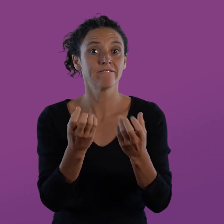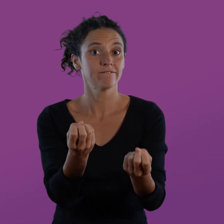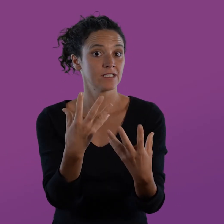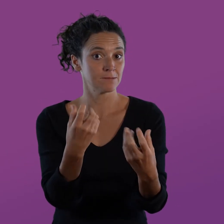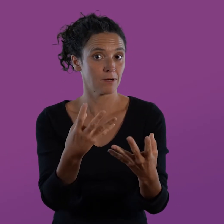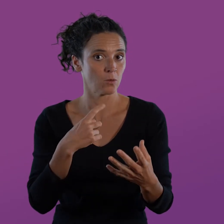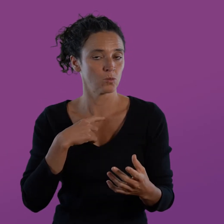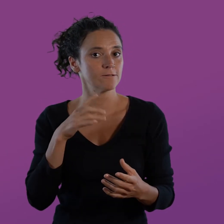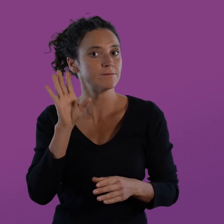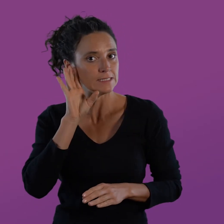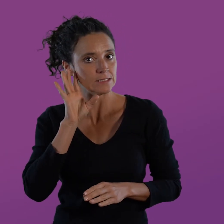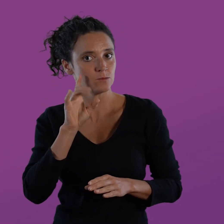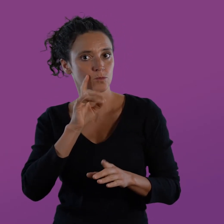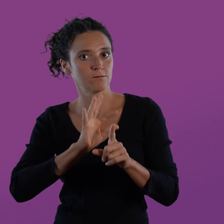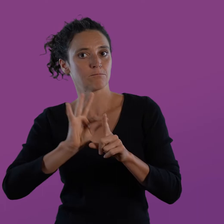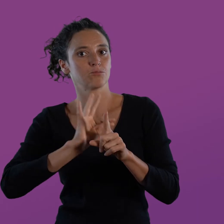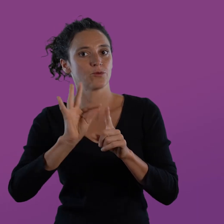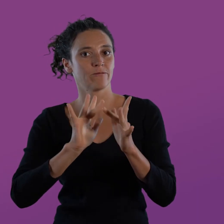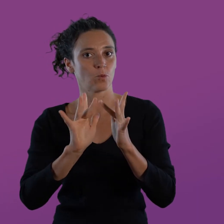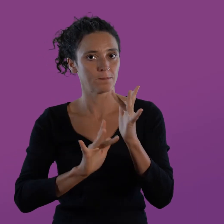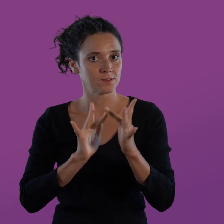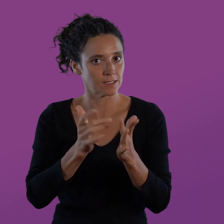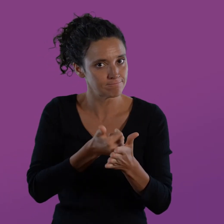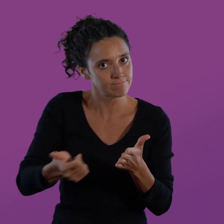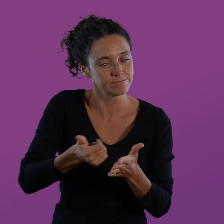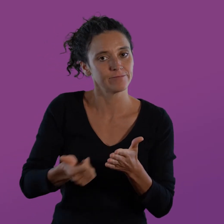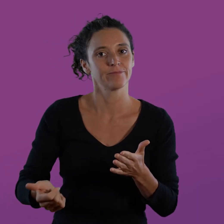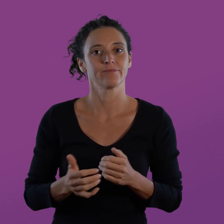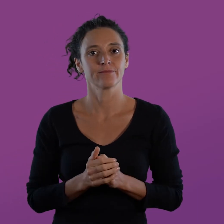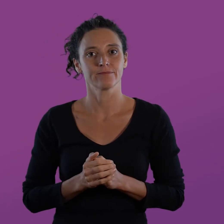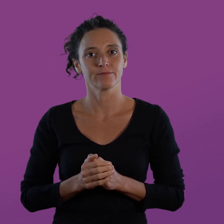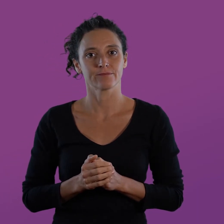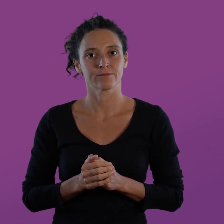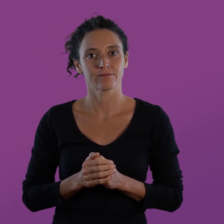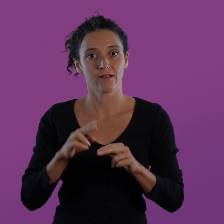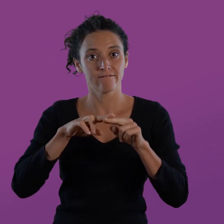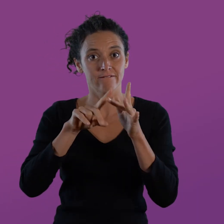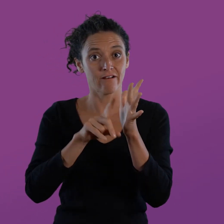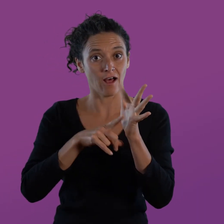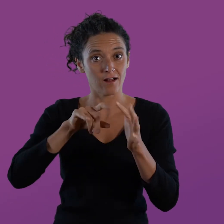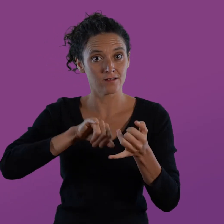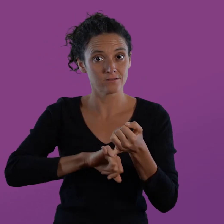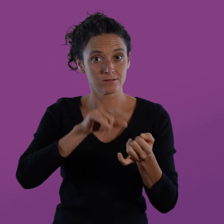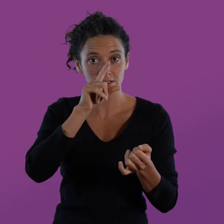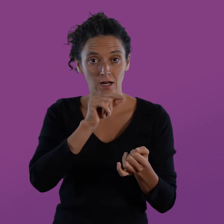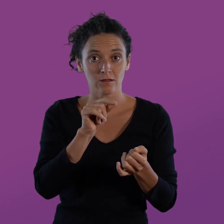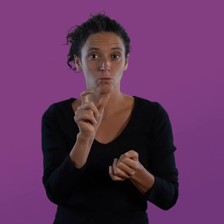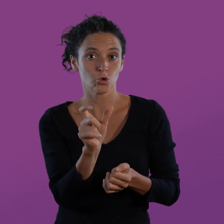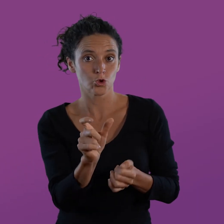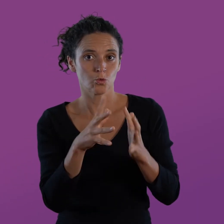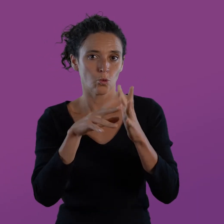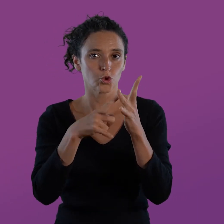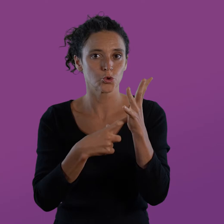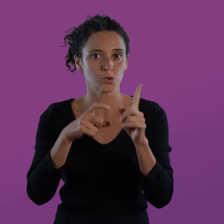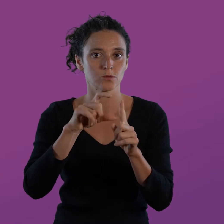The Royal Commission will regularly review and update - its website design and content in response to feedback from the community. Alternative file formats – including Portable Document Format (PDF) -